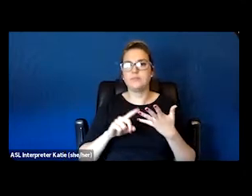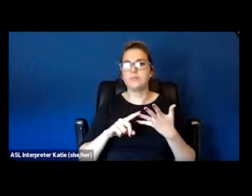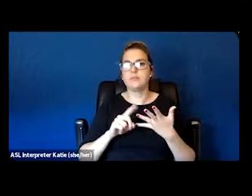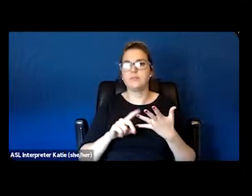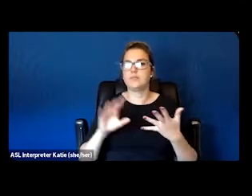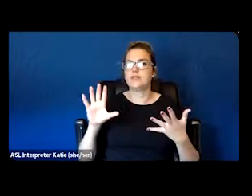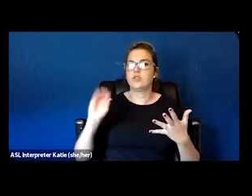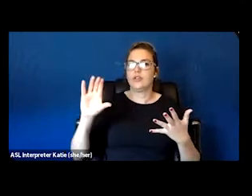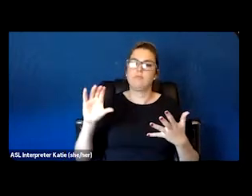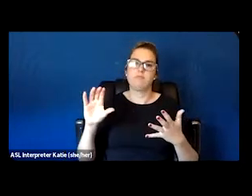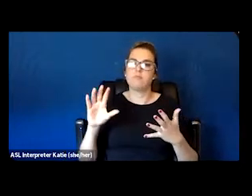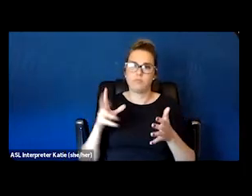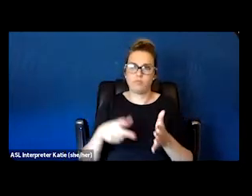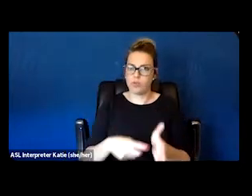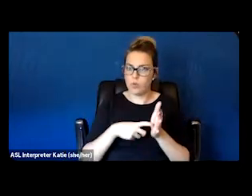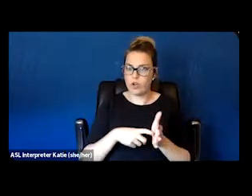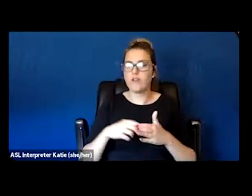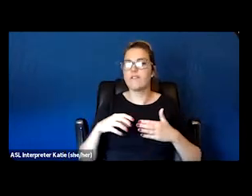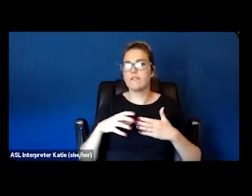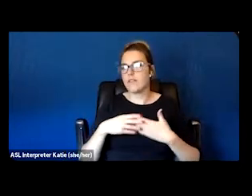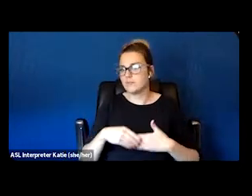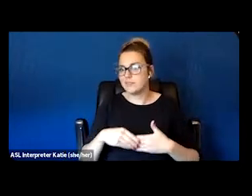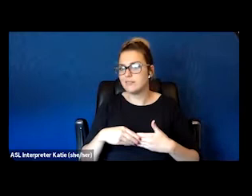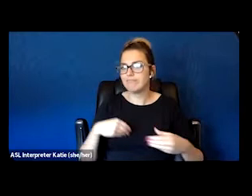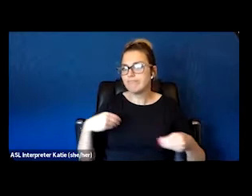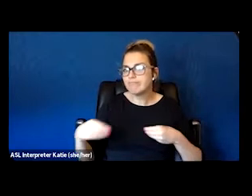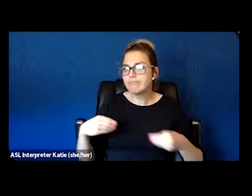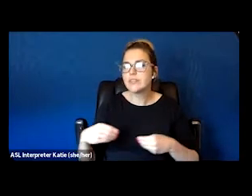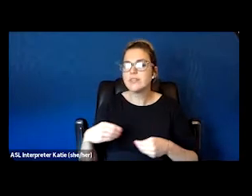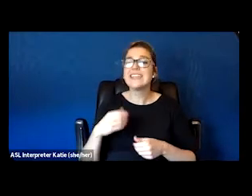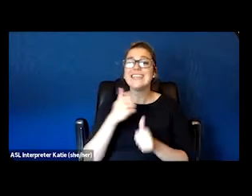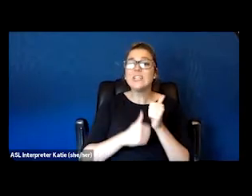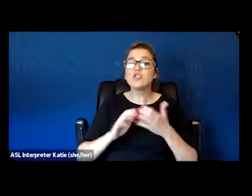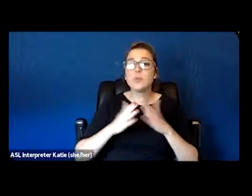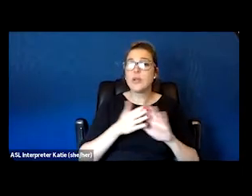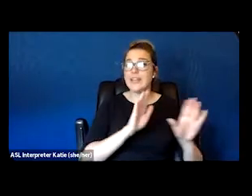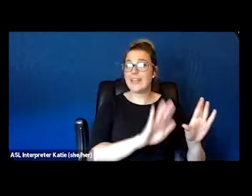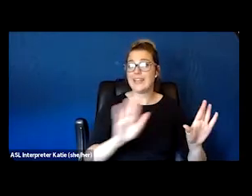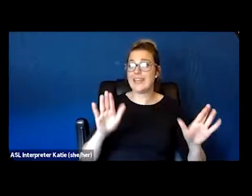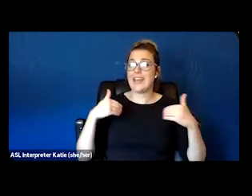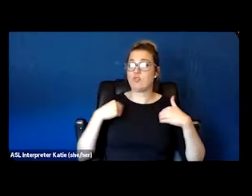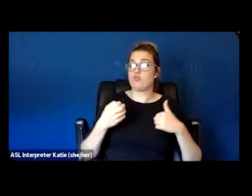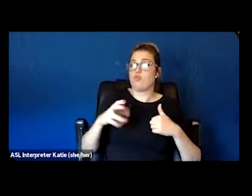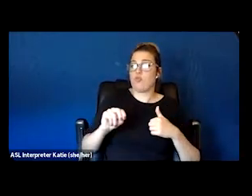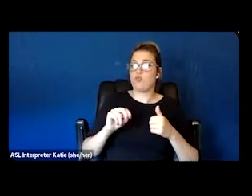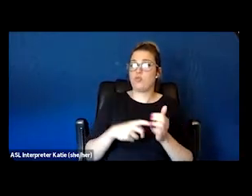that's required by HUD, there are certain requirements that each community has to meet in setting up and operating their Coordinated Entry system,